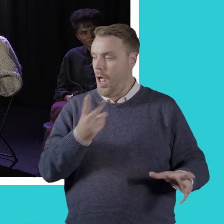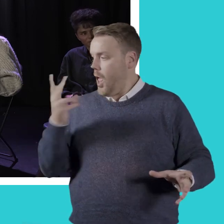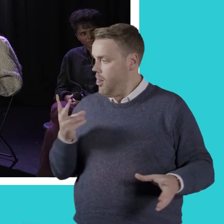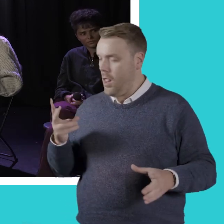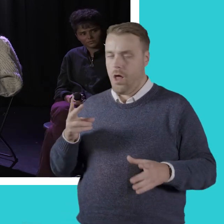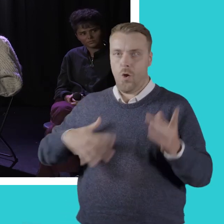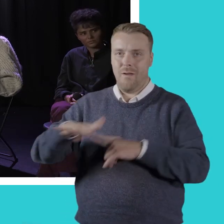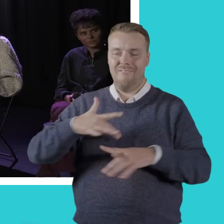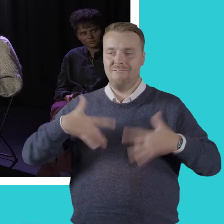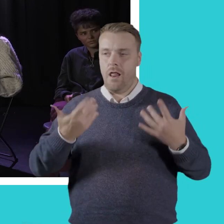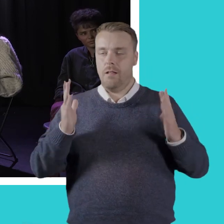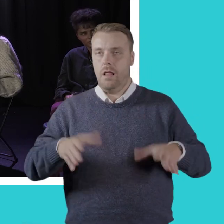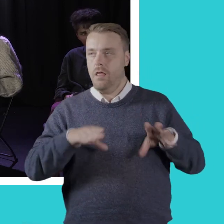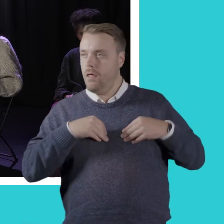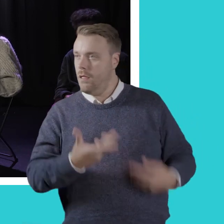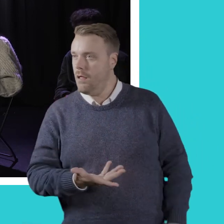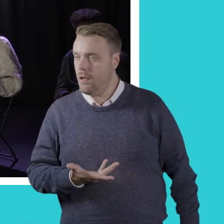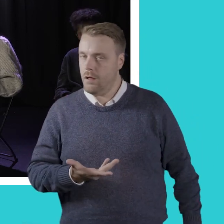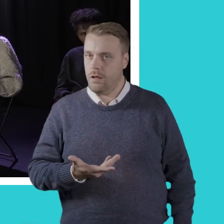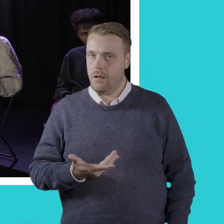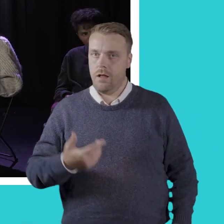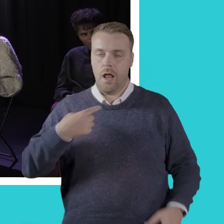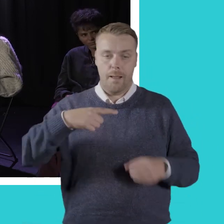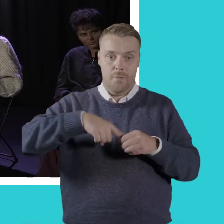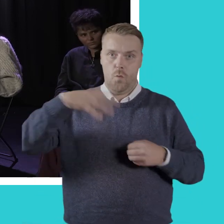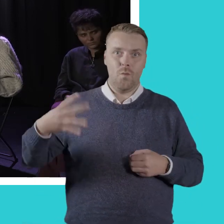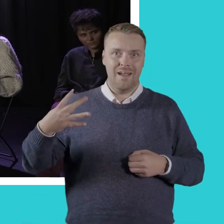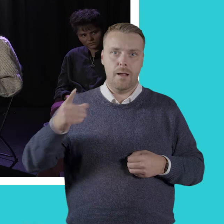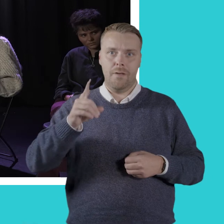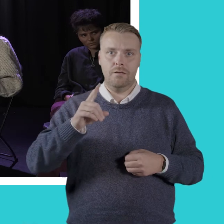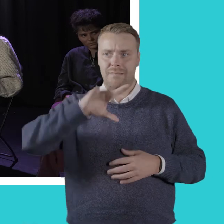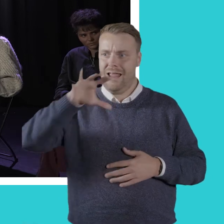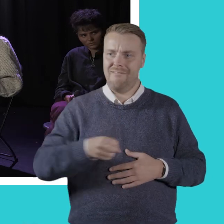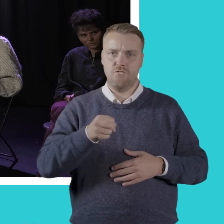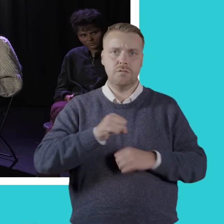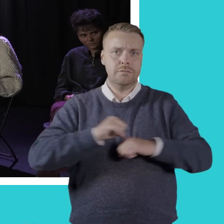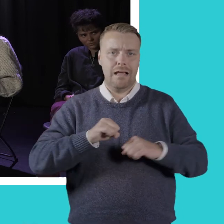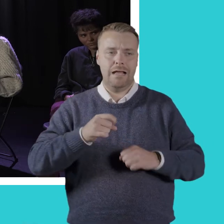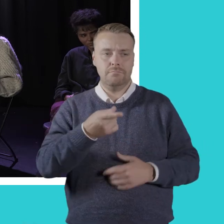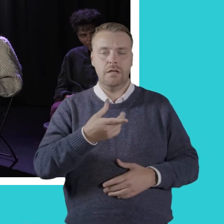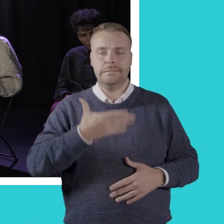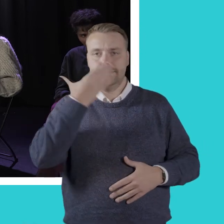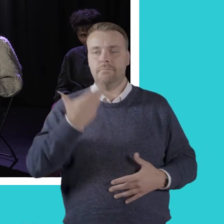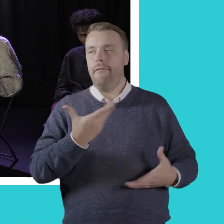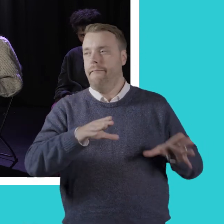me like. I'm queer so if I'm in an African space it's seen I'm being tolerated there or if I'm in a